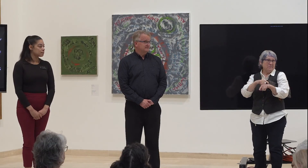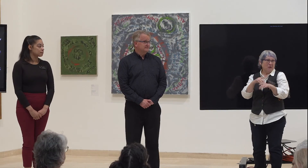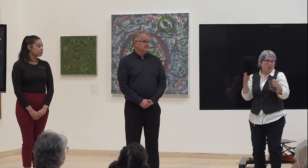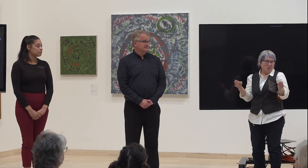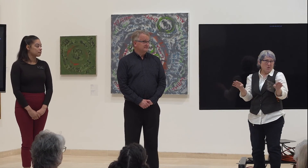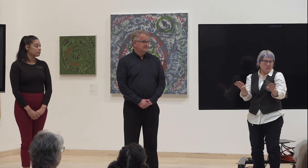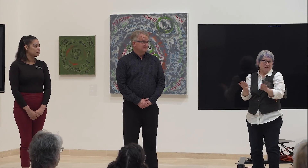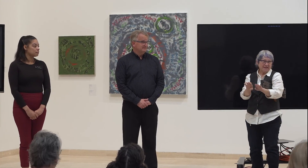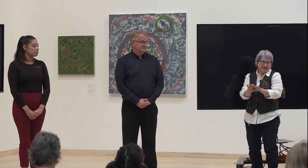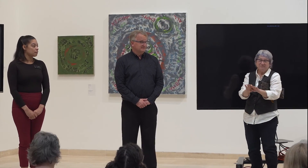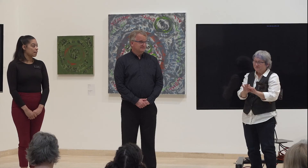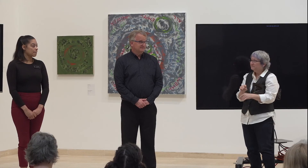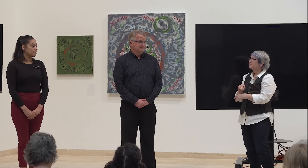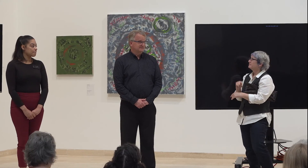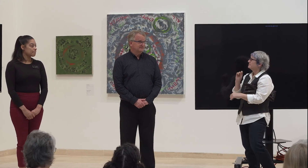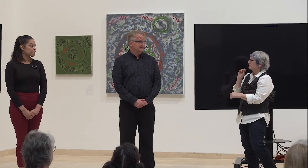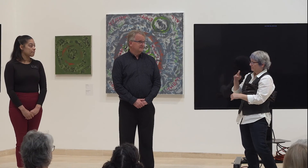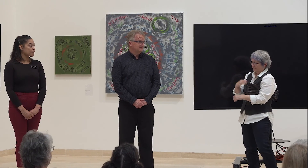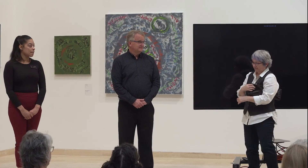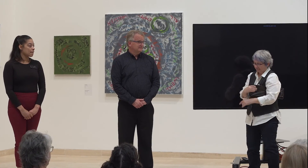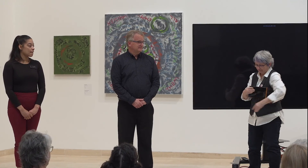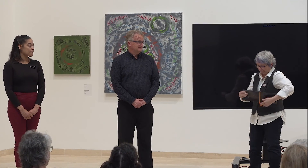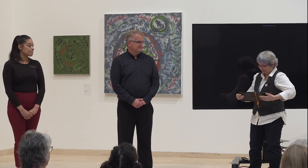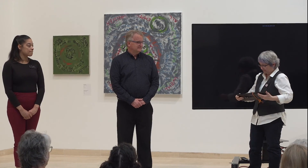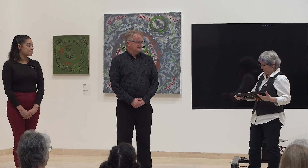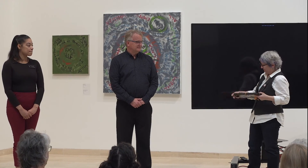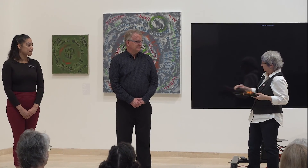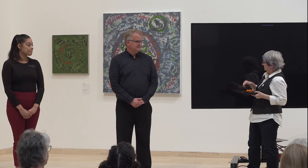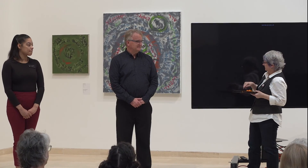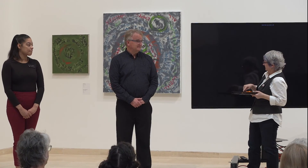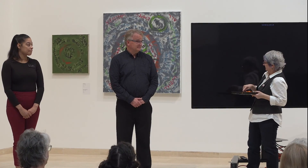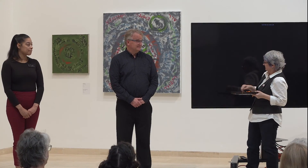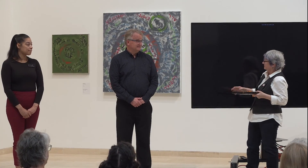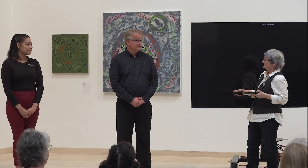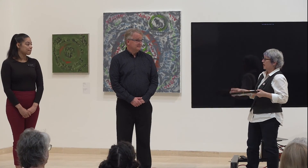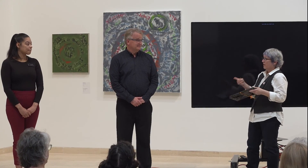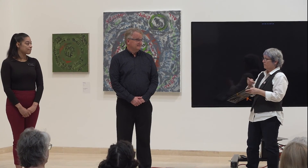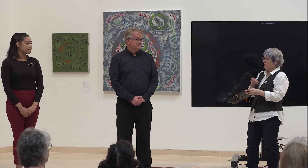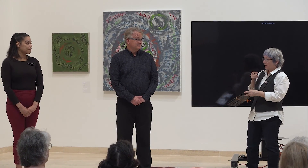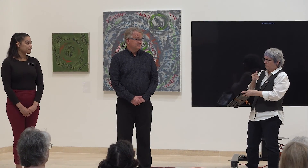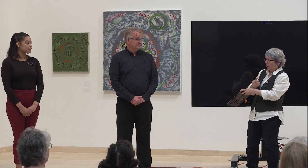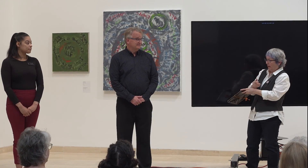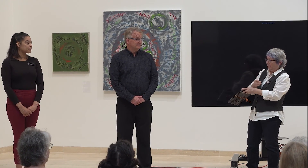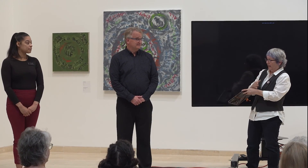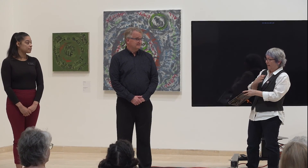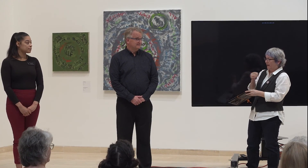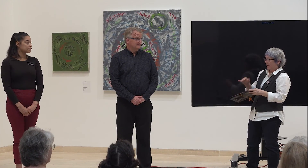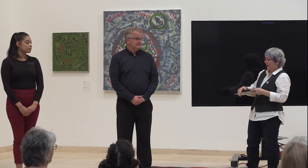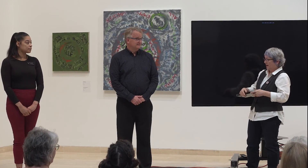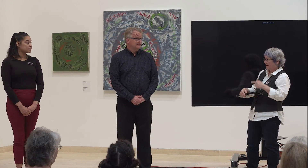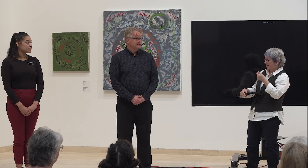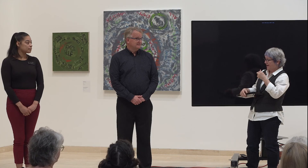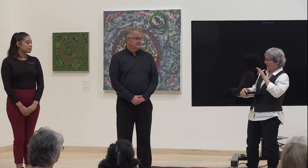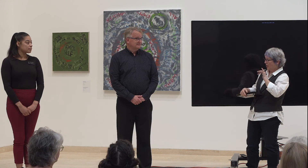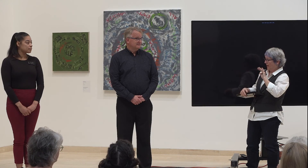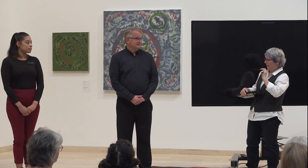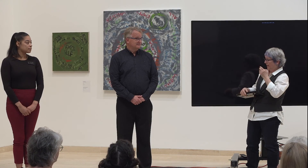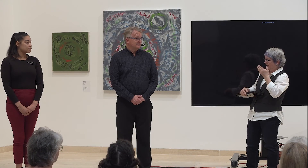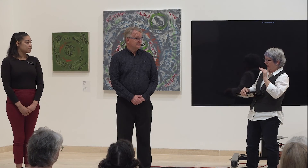It is time to wrap up this session together. I wanted to offer you a gift. This is from Dr. Gerry Buckley and Gary Behm.